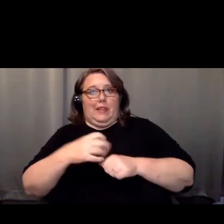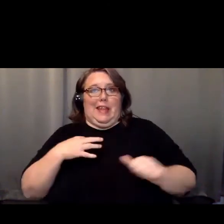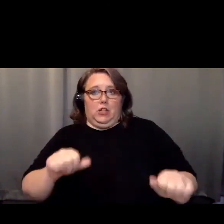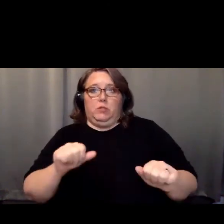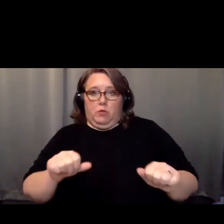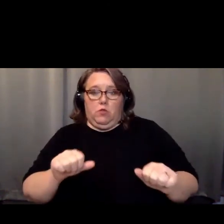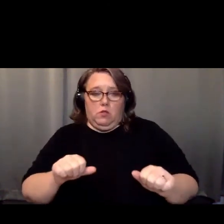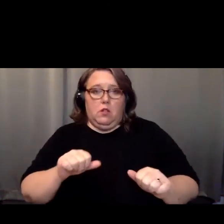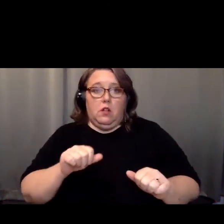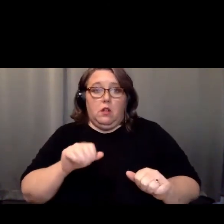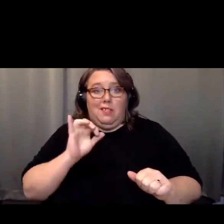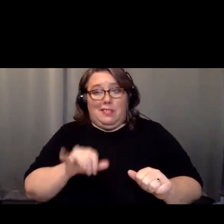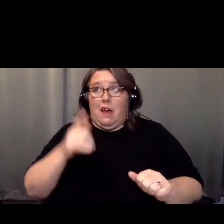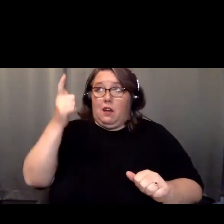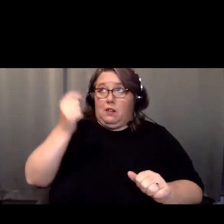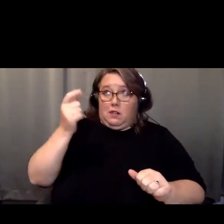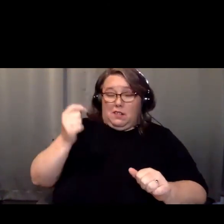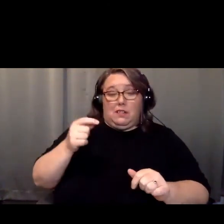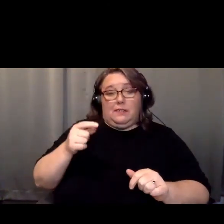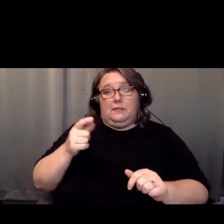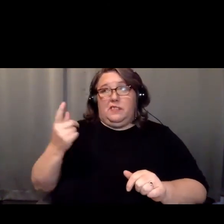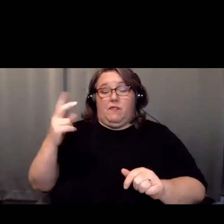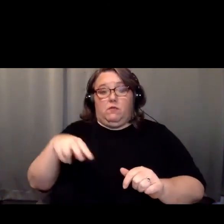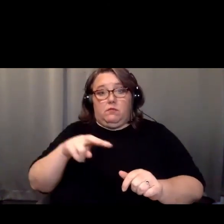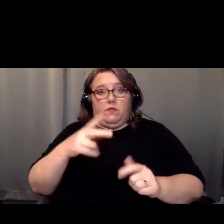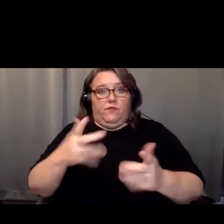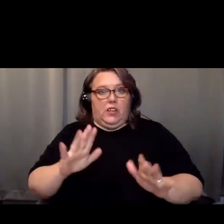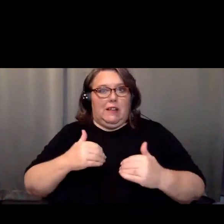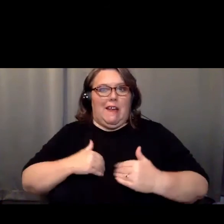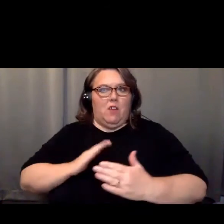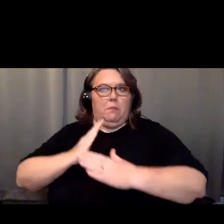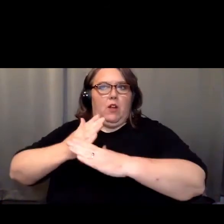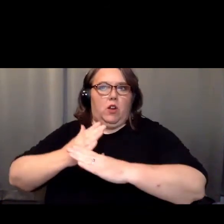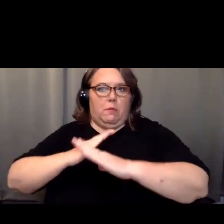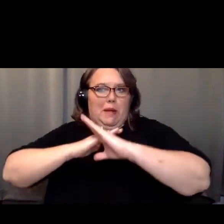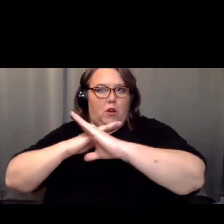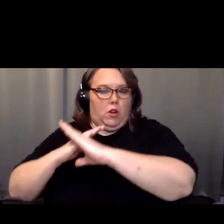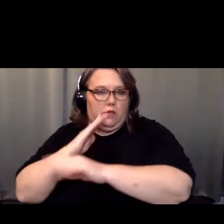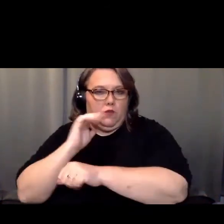a substantial impediment to employment and that decision has been made